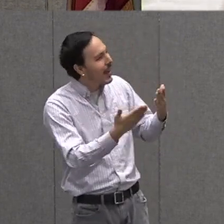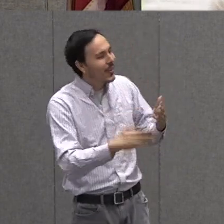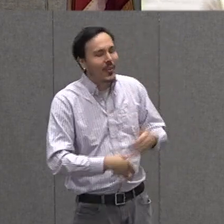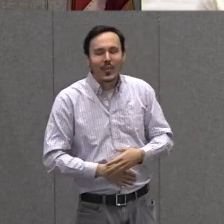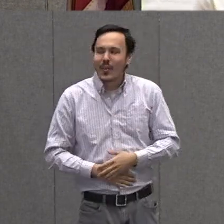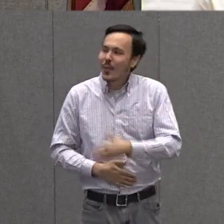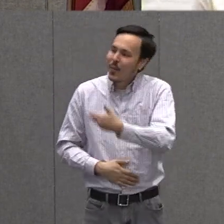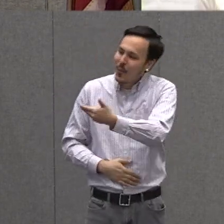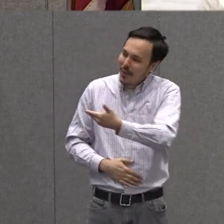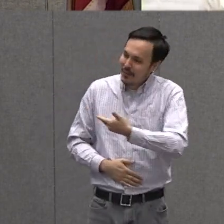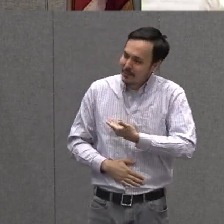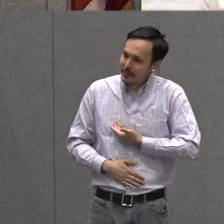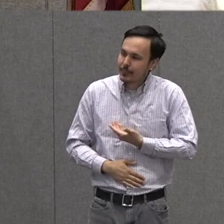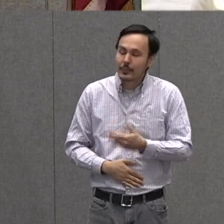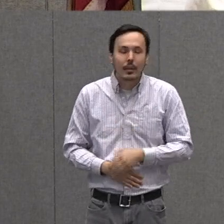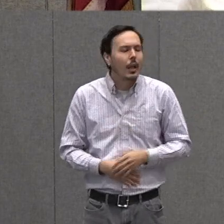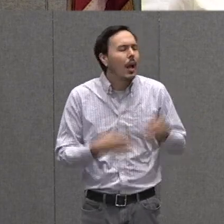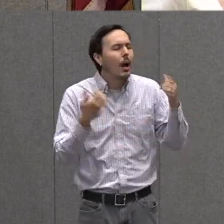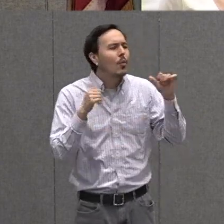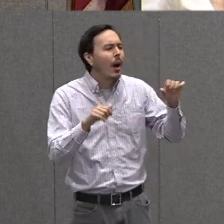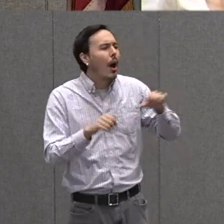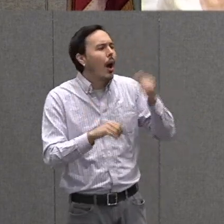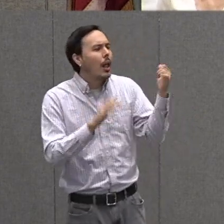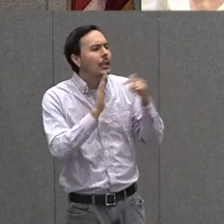Let's try another example of another community worker.